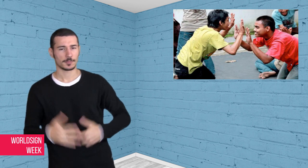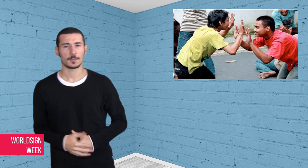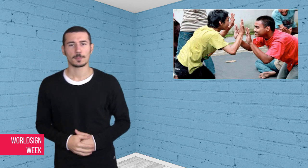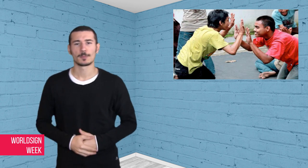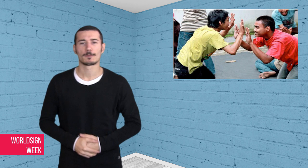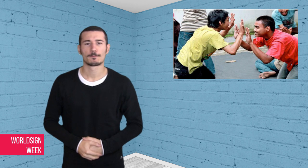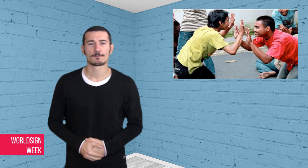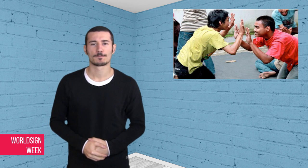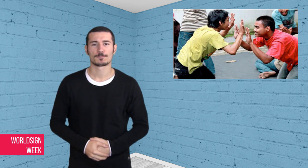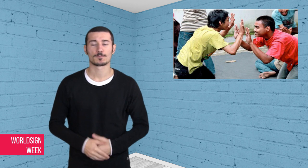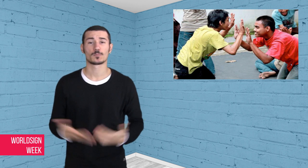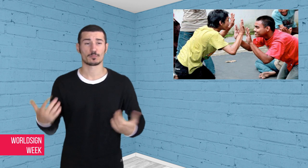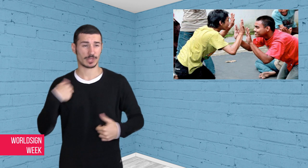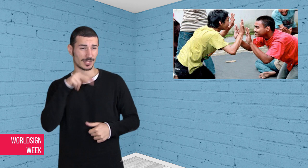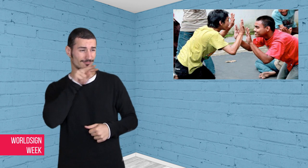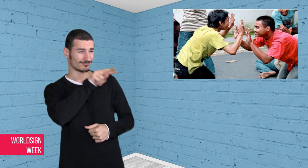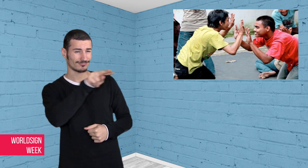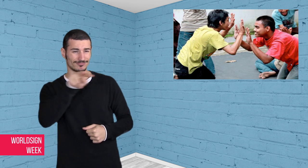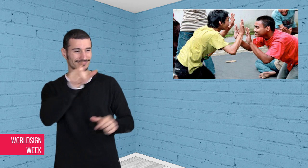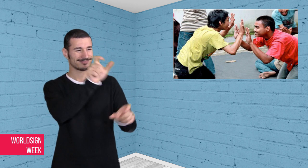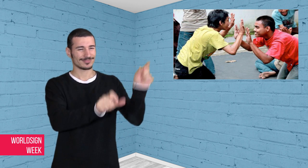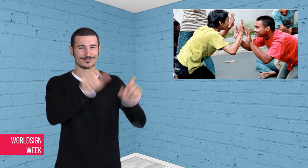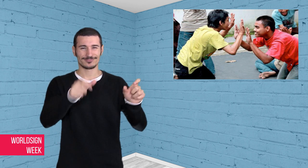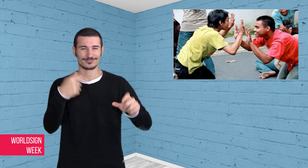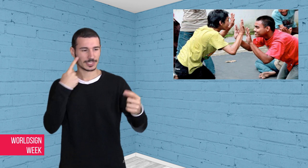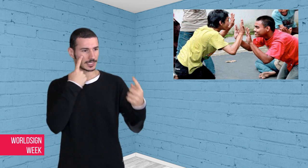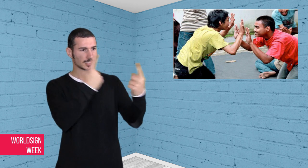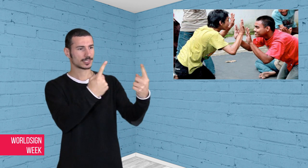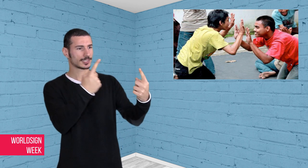can connect with the group members.